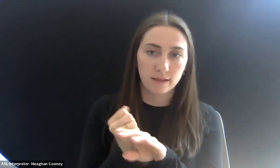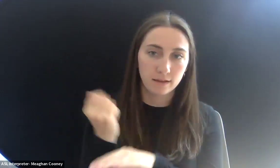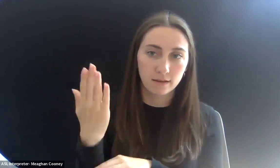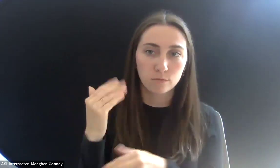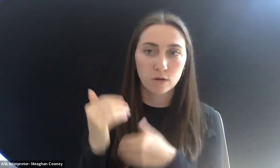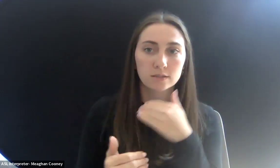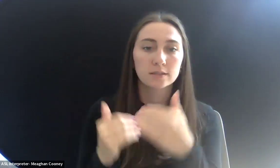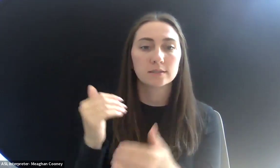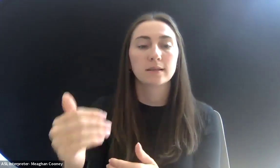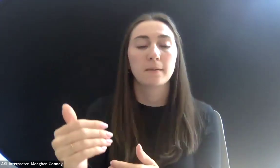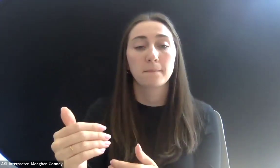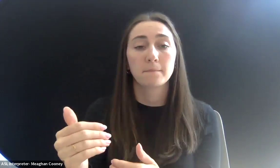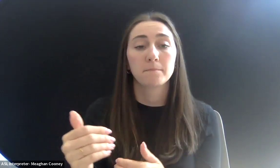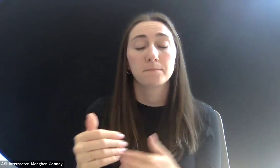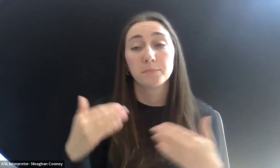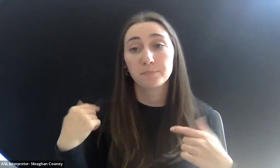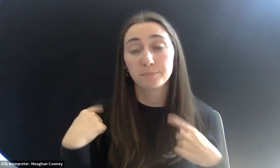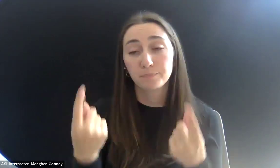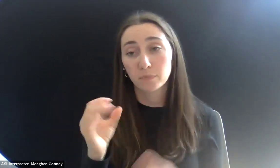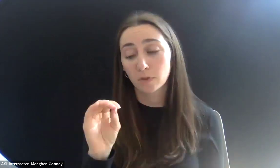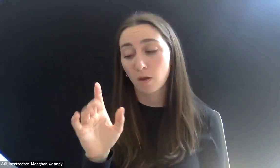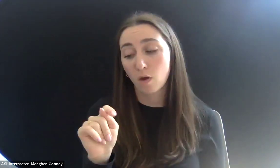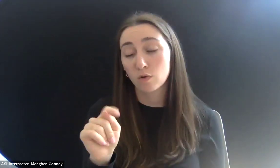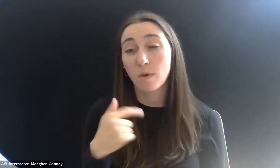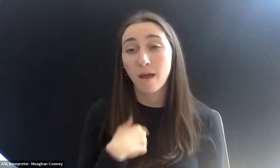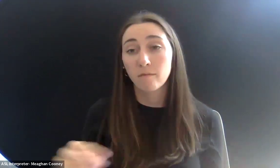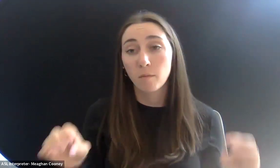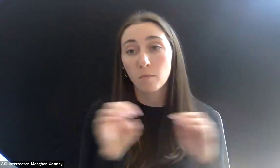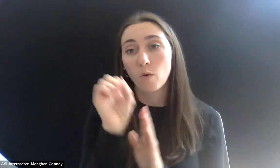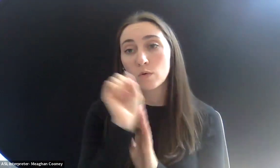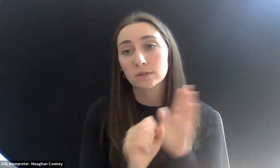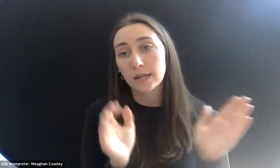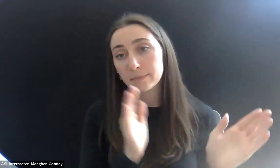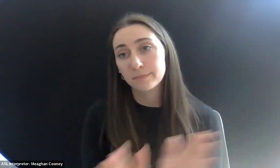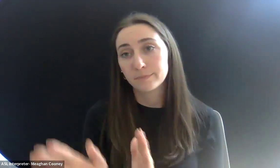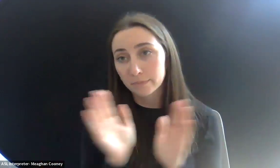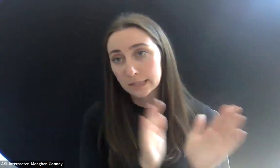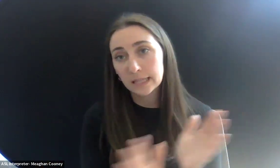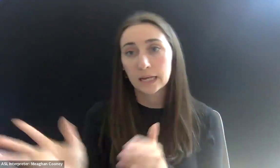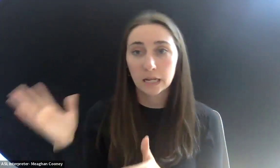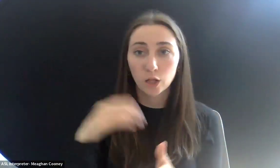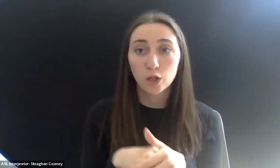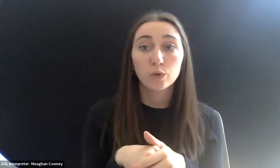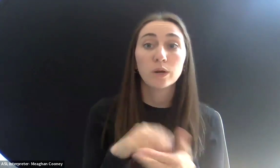And since October, there's been further state planning, including the climate change assessment and an update to